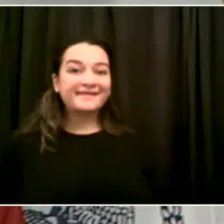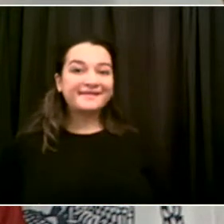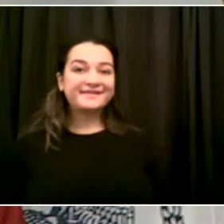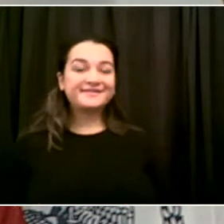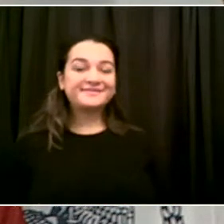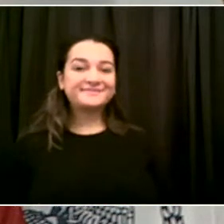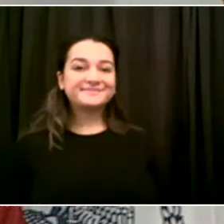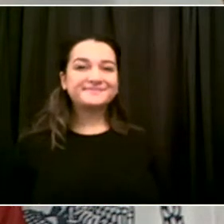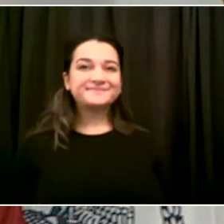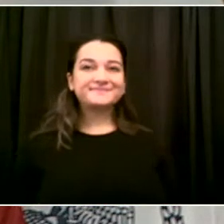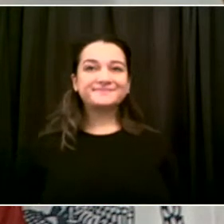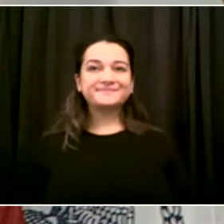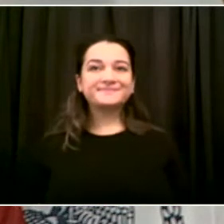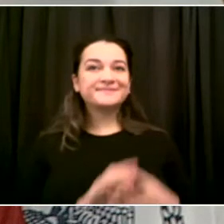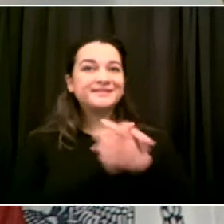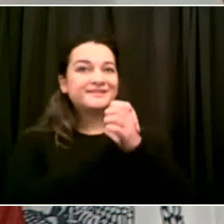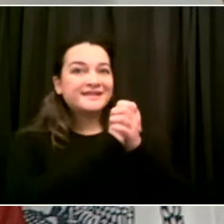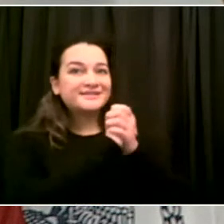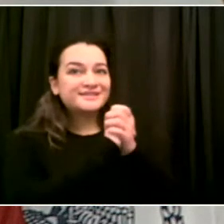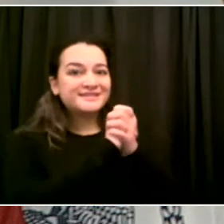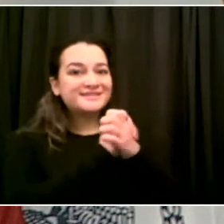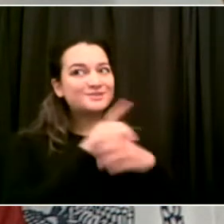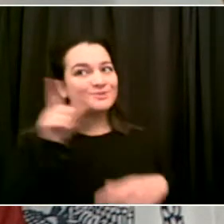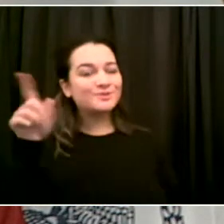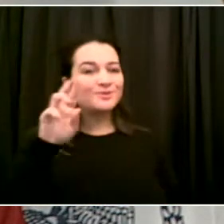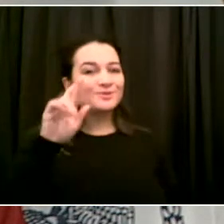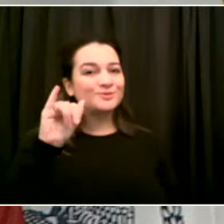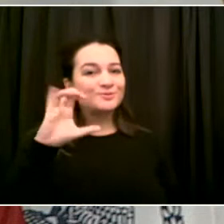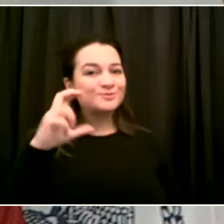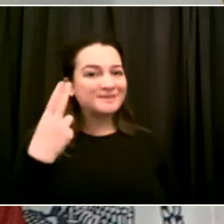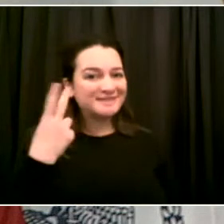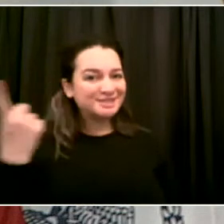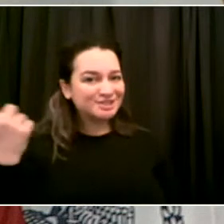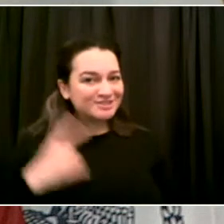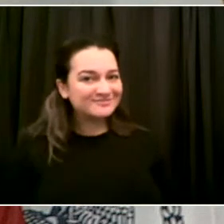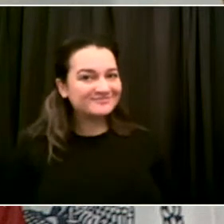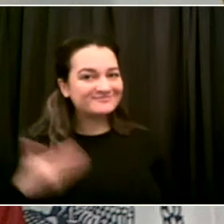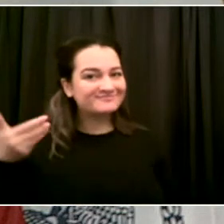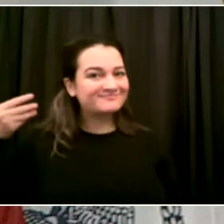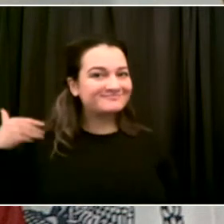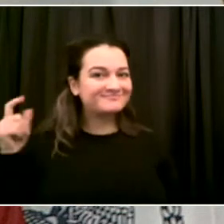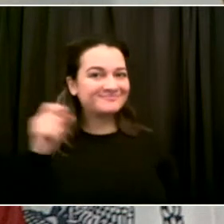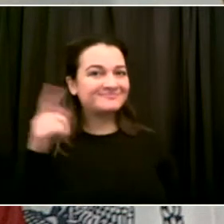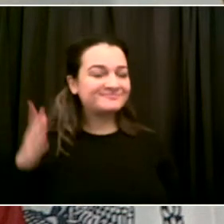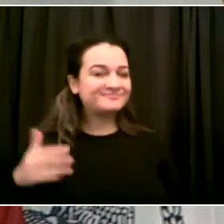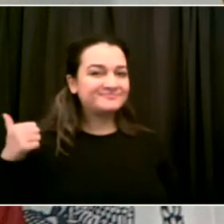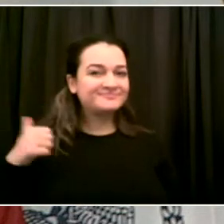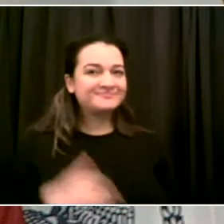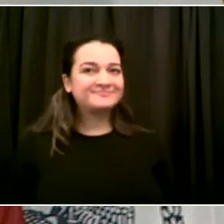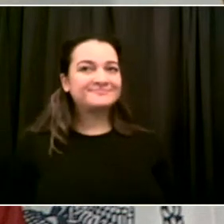TO RICH ON HIS RETIREMEE.NT MY FIRST QUESTION,